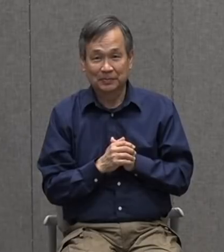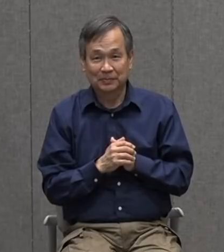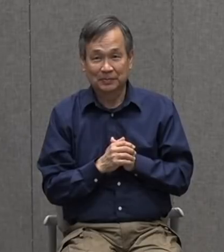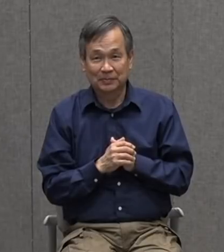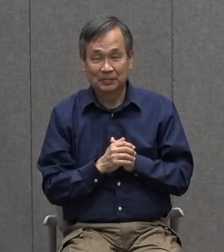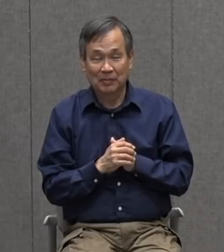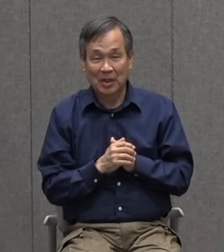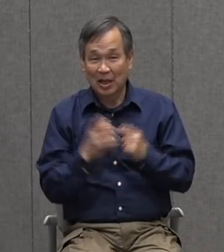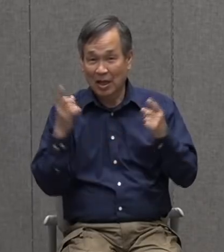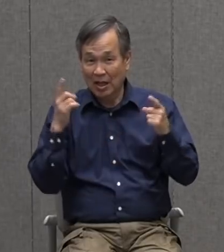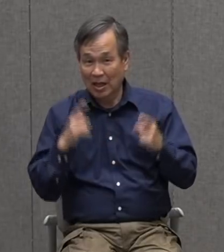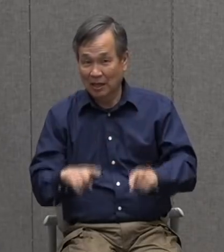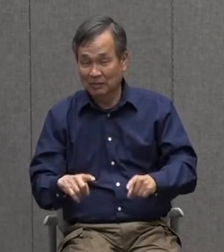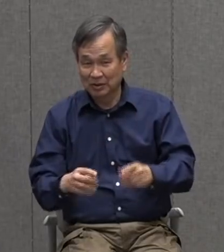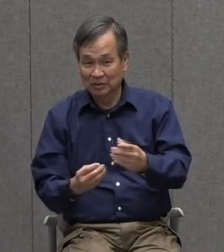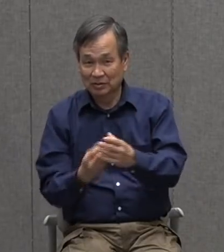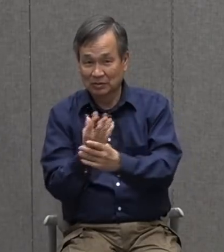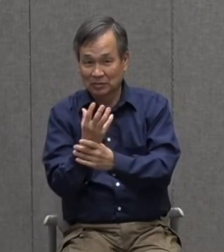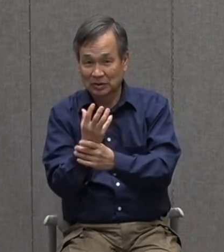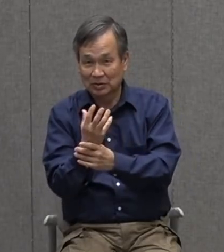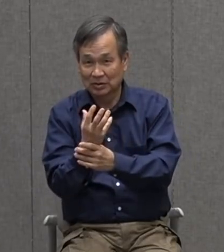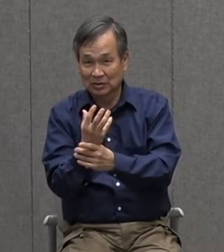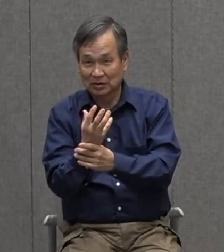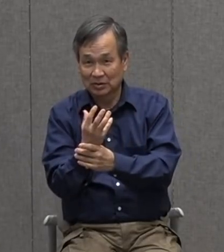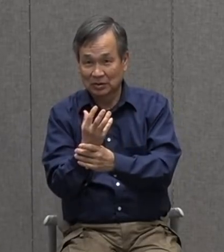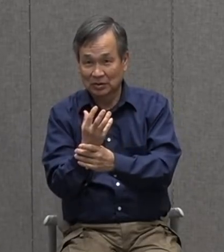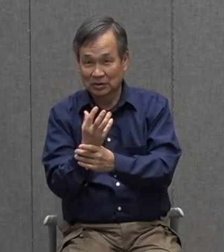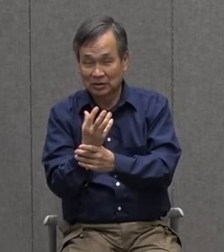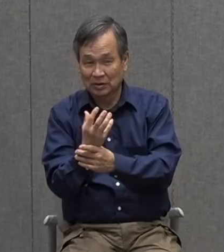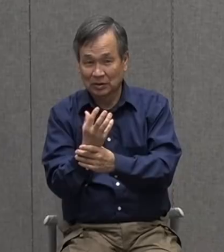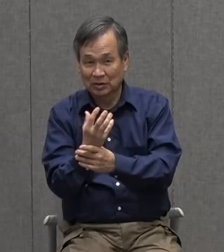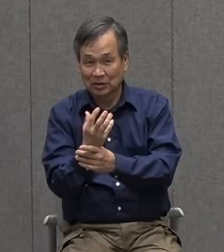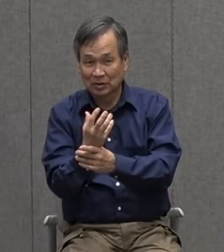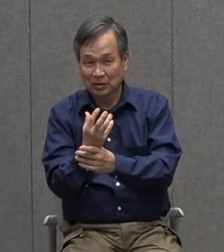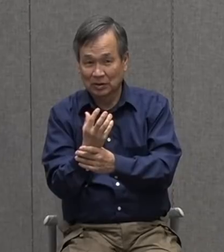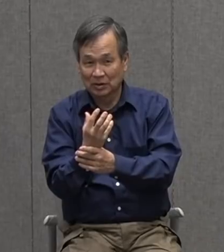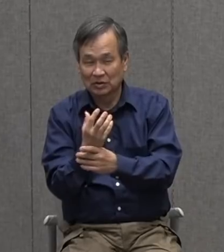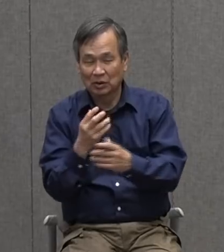The next year, that is the first year after he planted